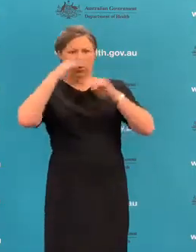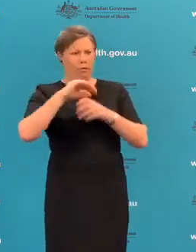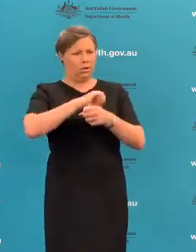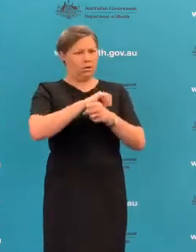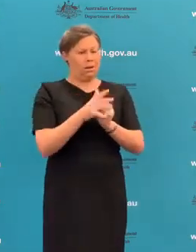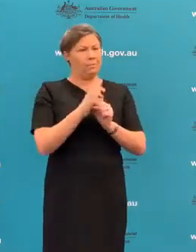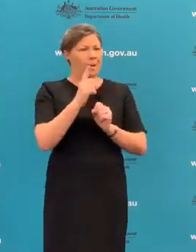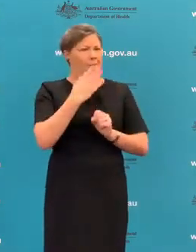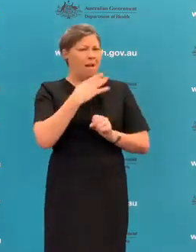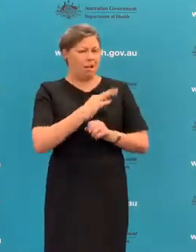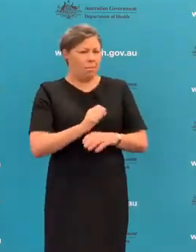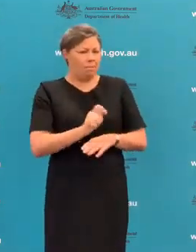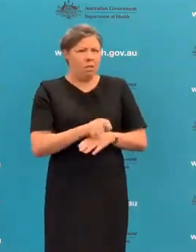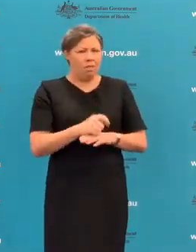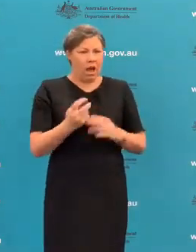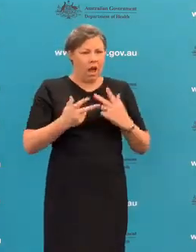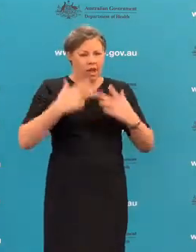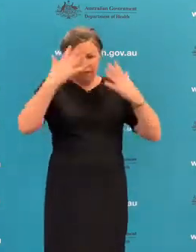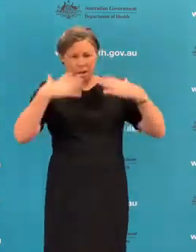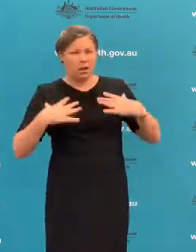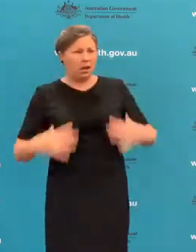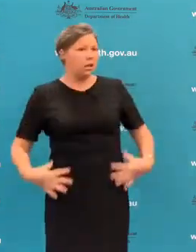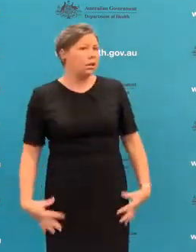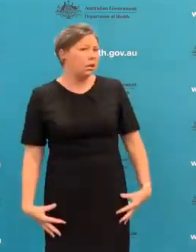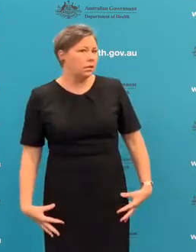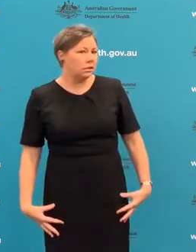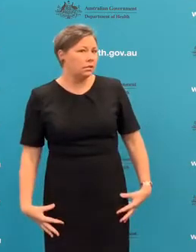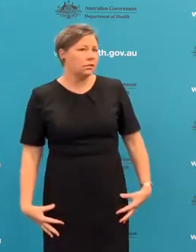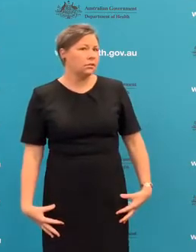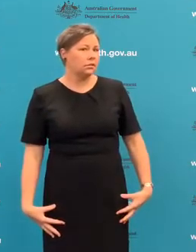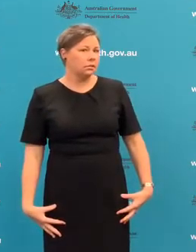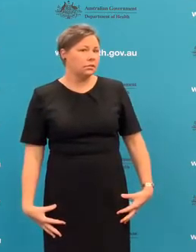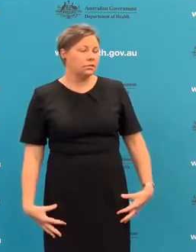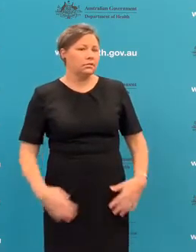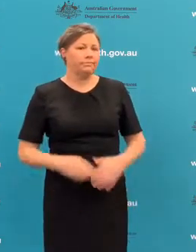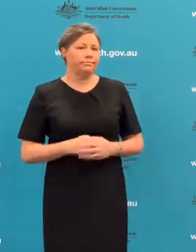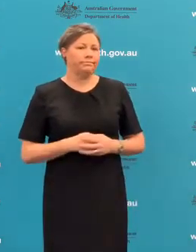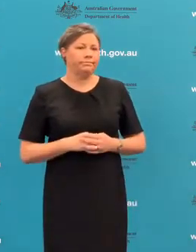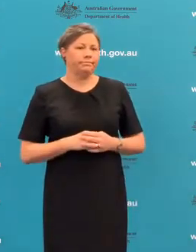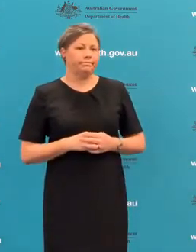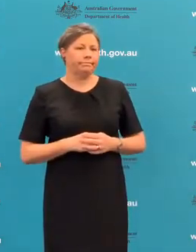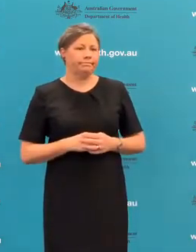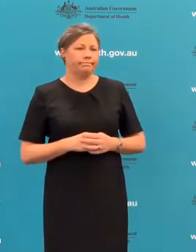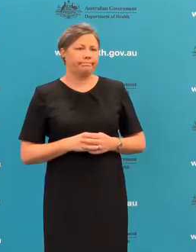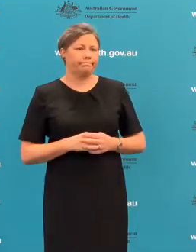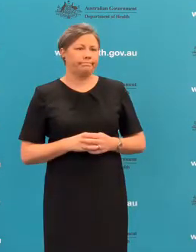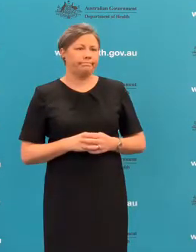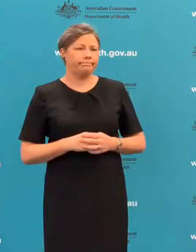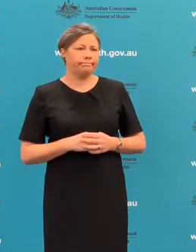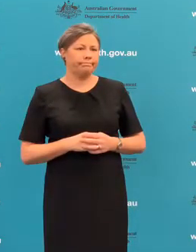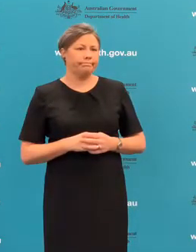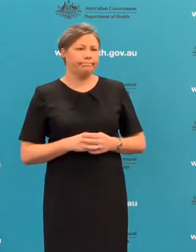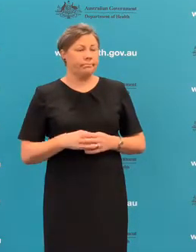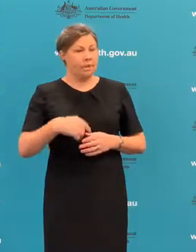that we continue to focus on all the other health care issues that affect the people of Australia. As a General Practitioner I remain very